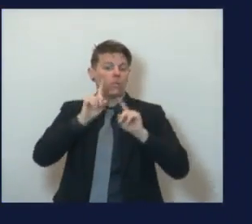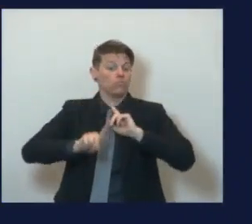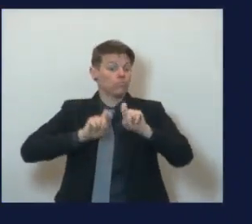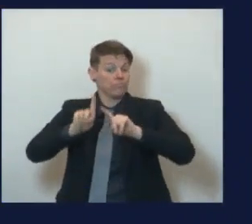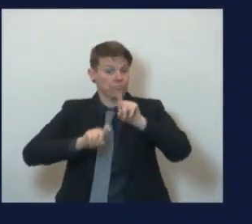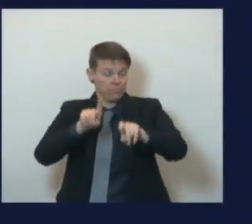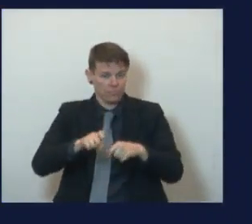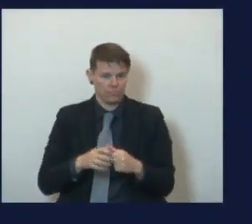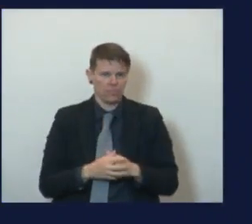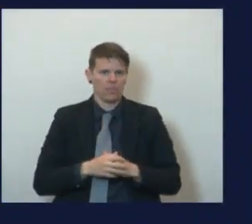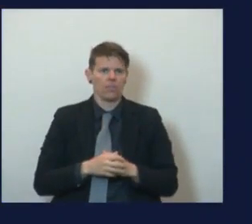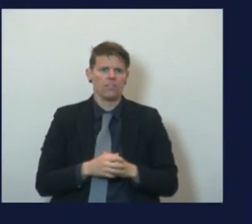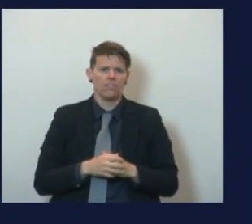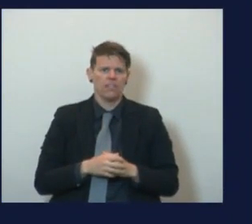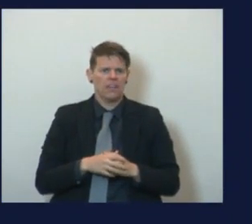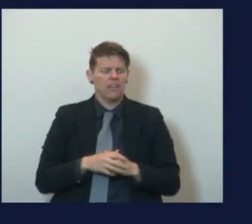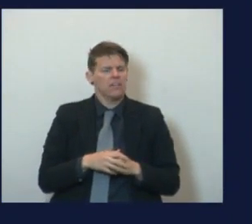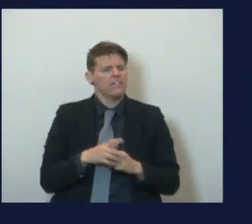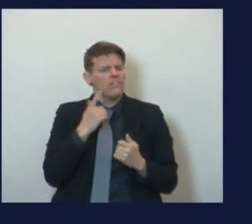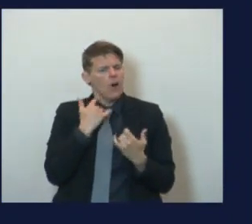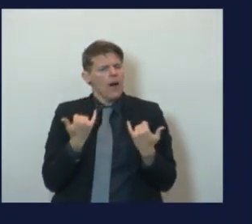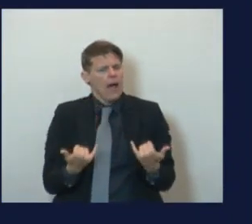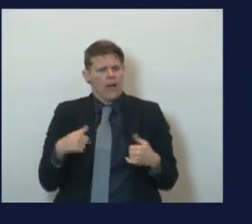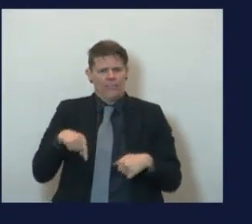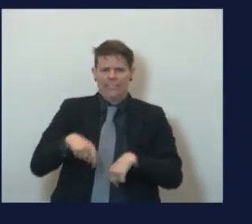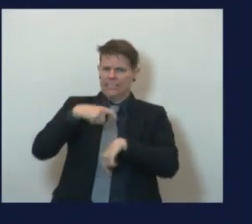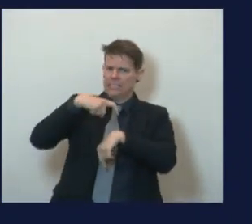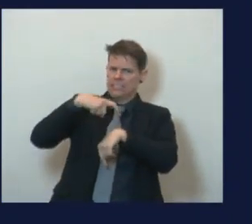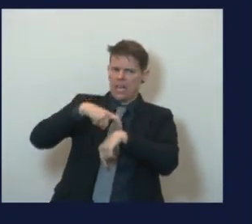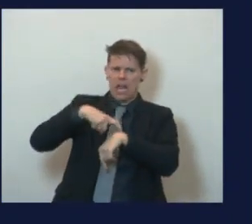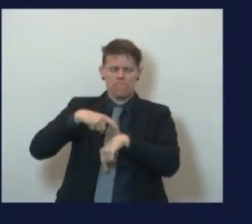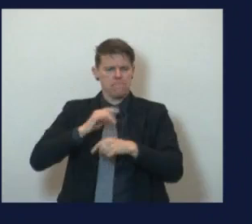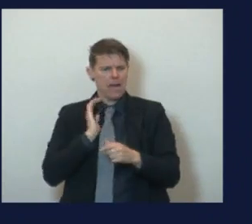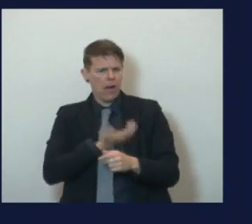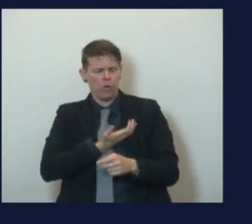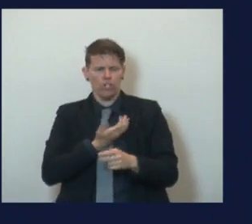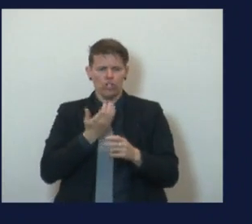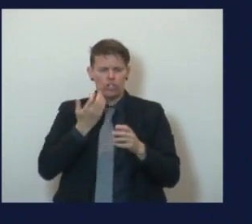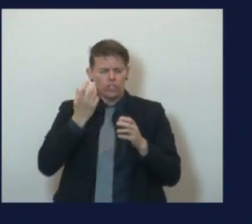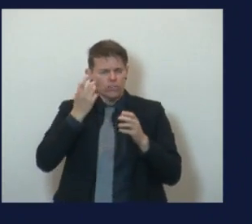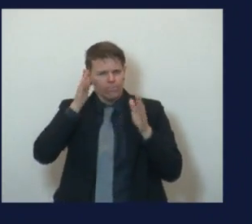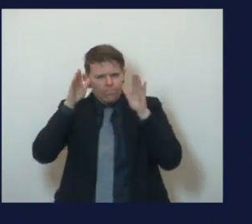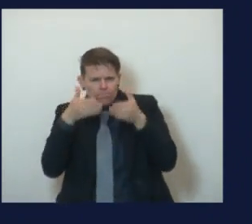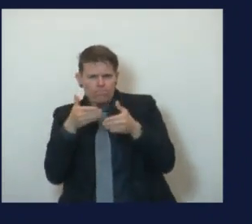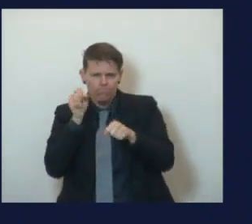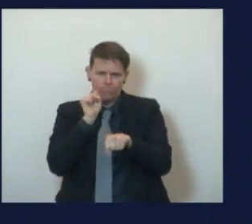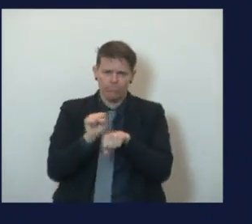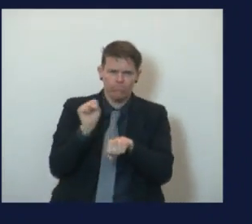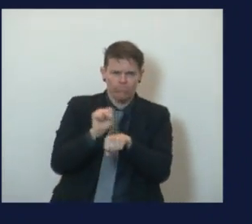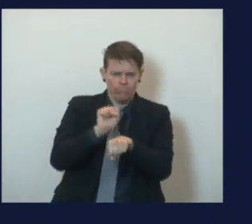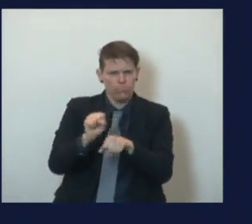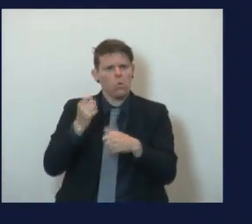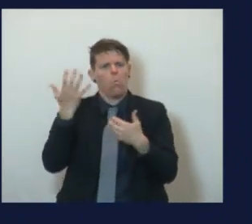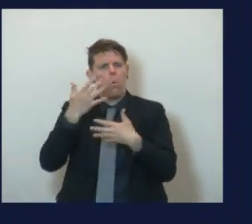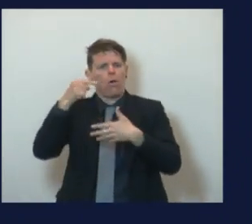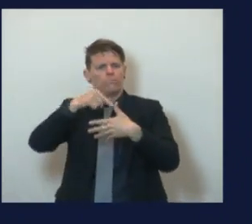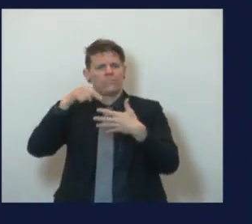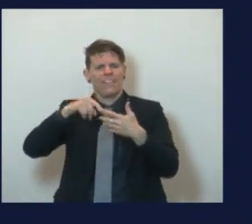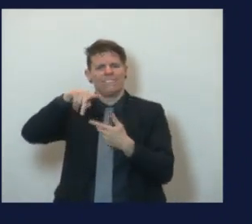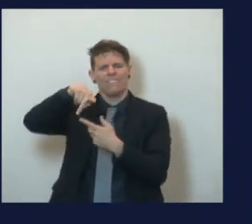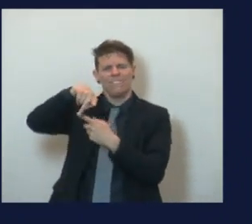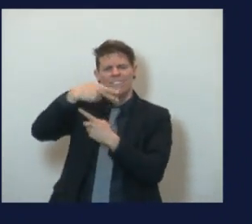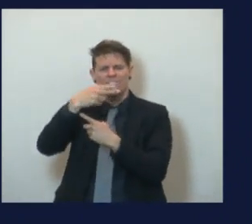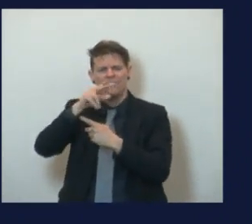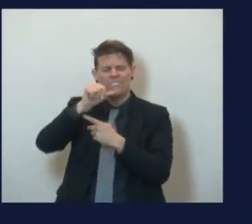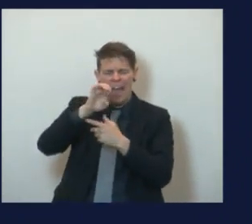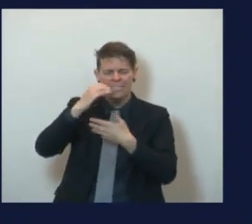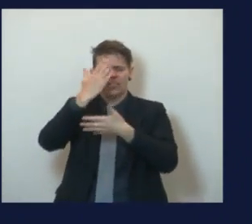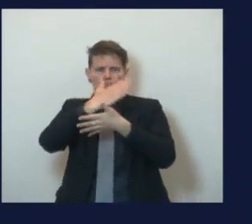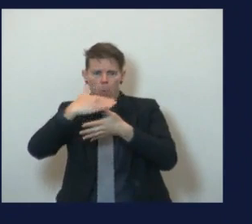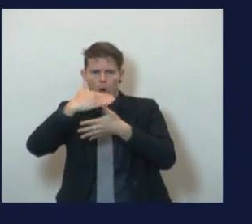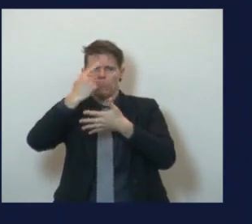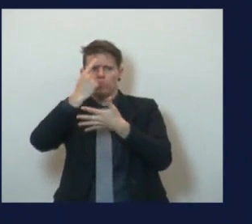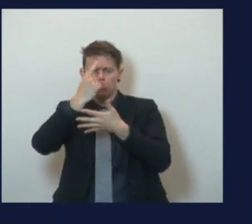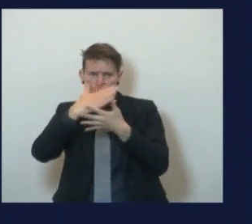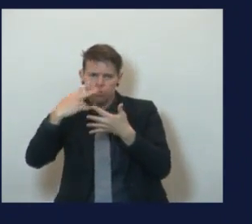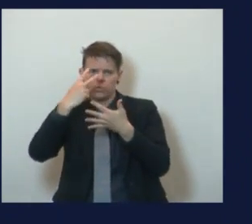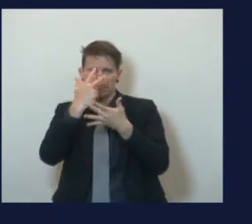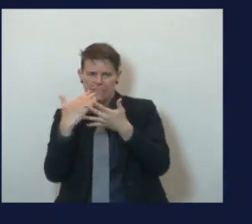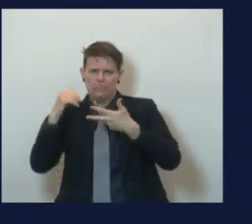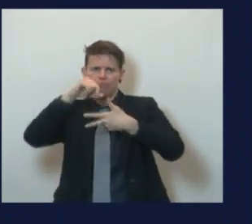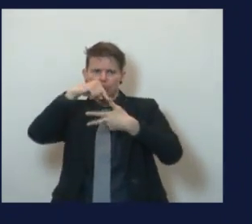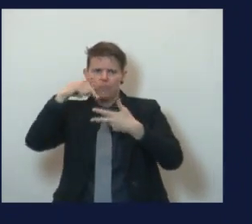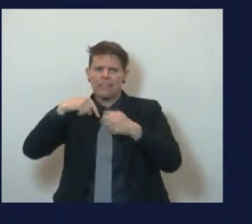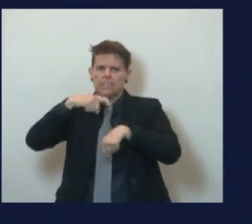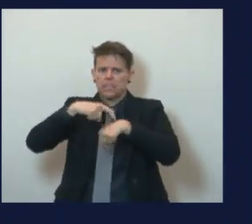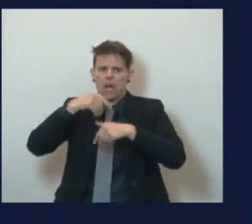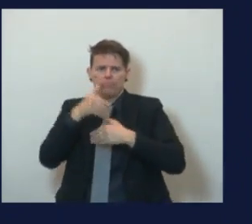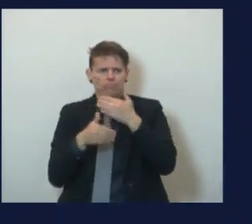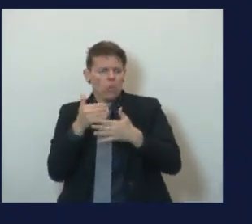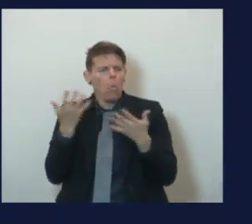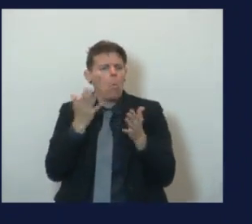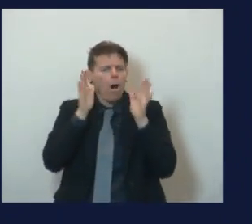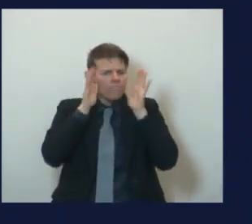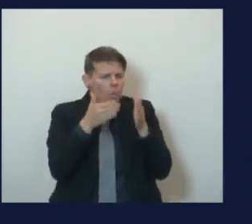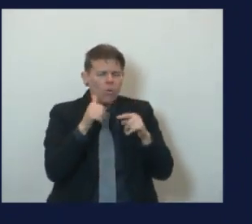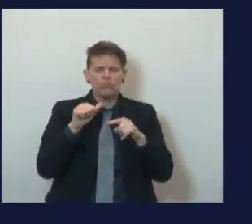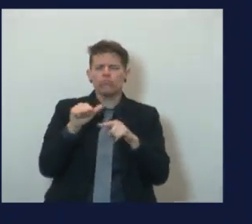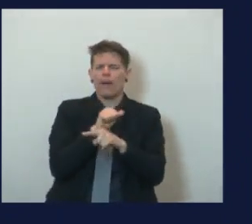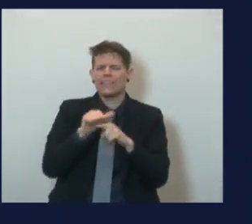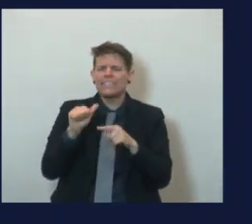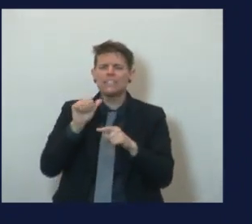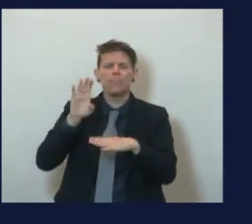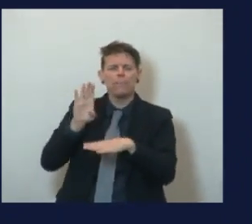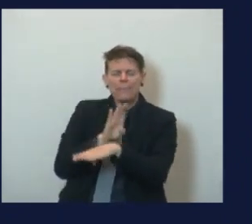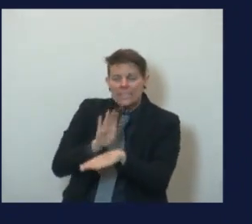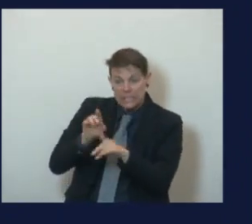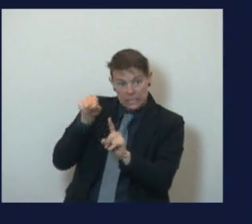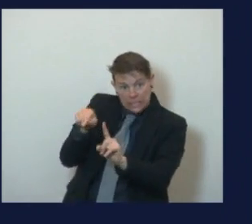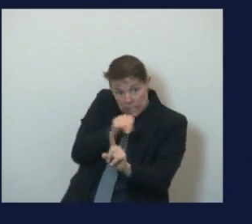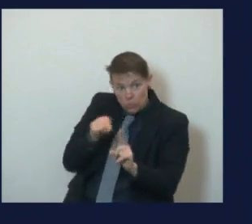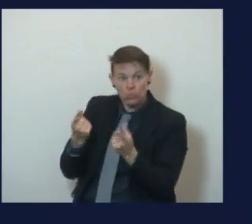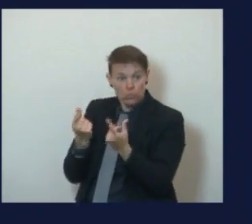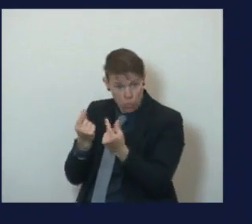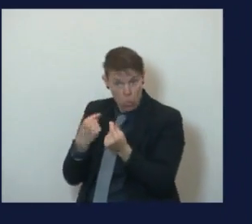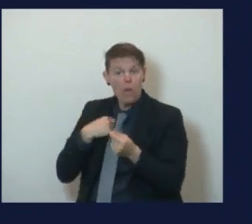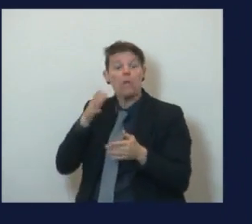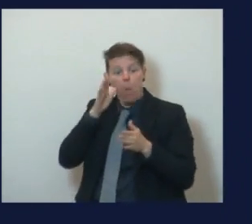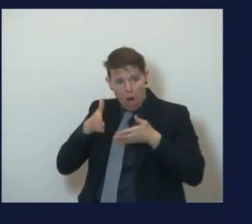I WANT TO DO A COUPLE MORE SLIDES BEFORE WE TAKE QUESTIONS SO IN THIS EFFORT, I WANT TO TALK ABOUT SOME OF THE PHASES AND I ALSO WANT TO TALK ABOUT WHAT THE OF THE DIFFERENT